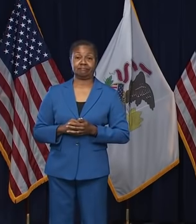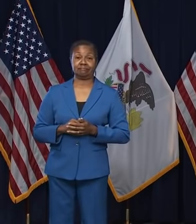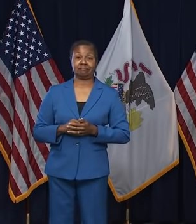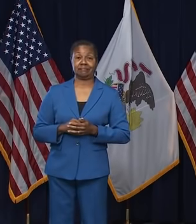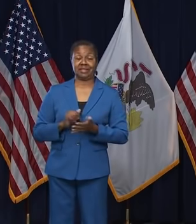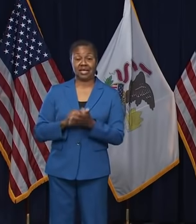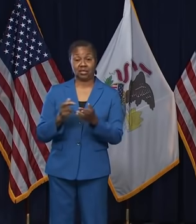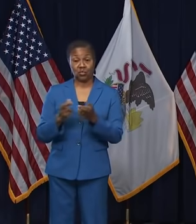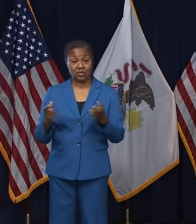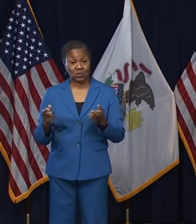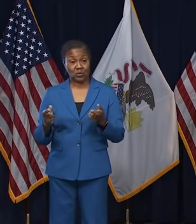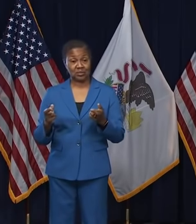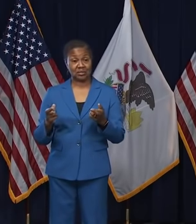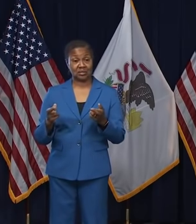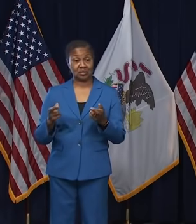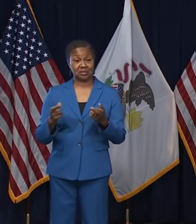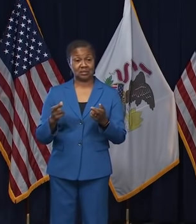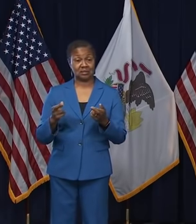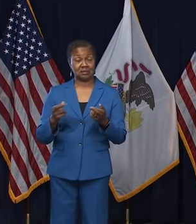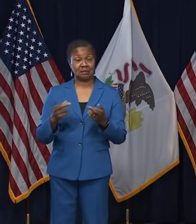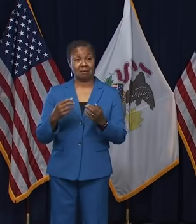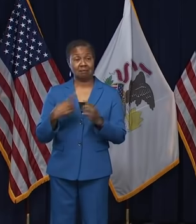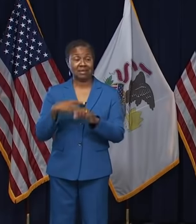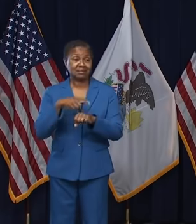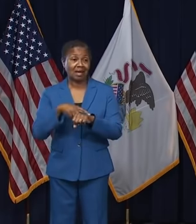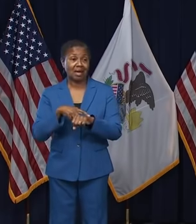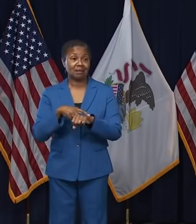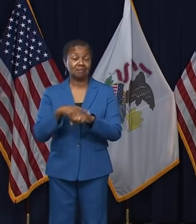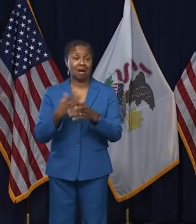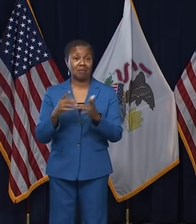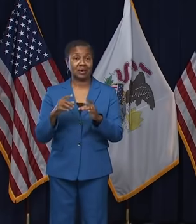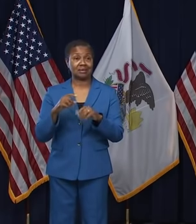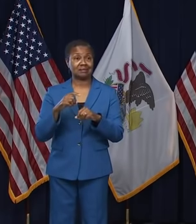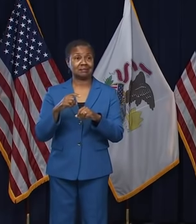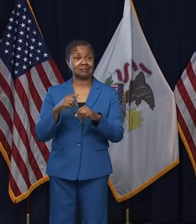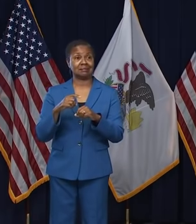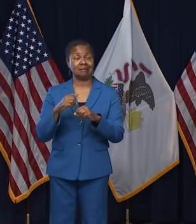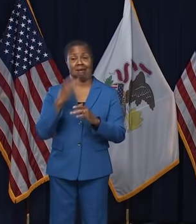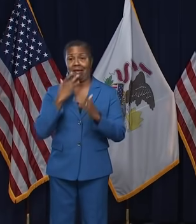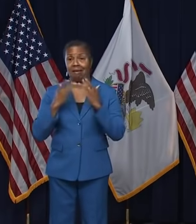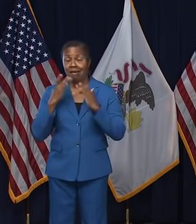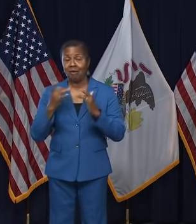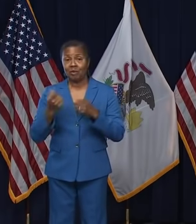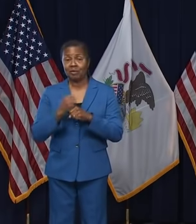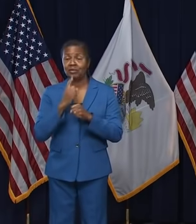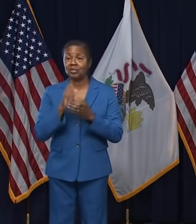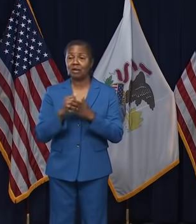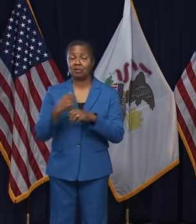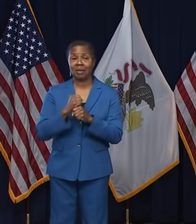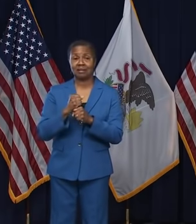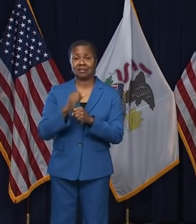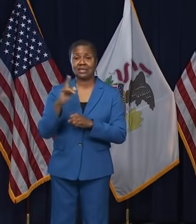you know it's just it is. A